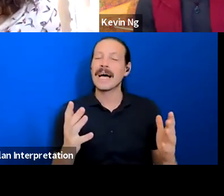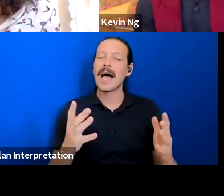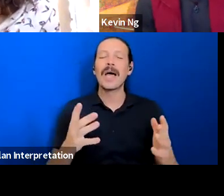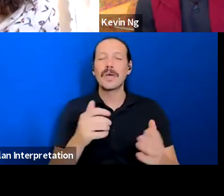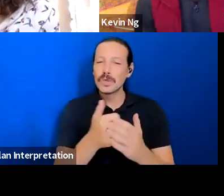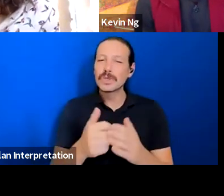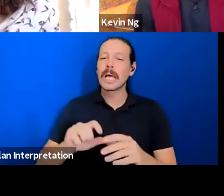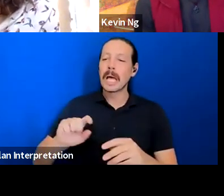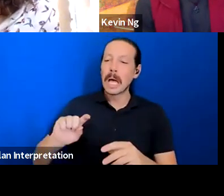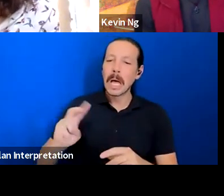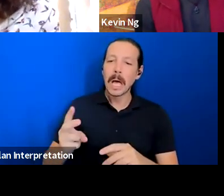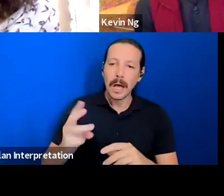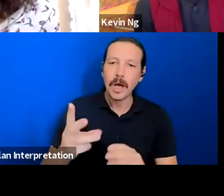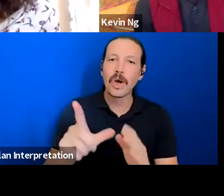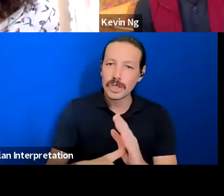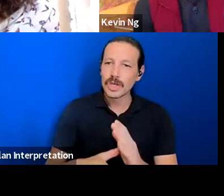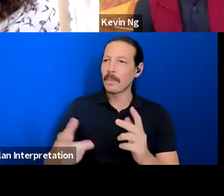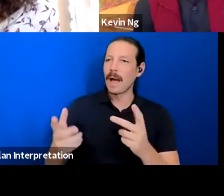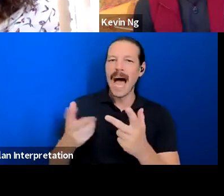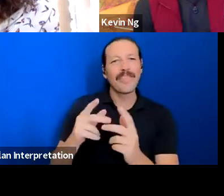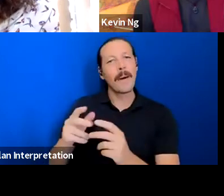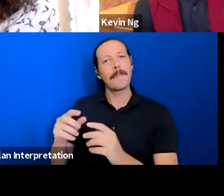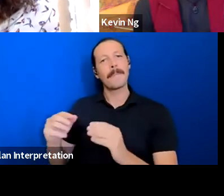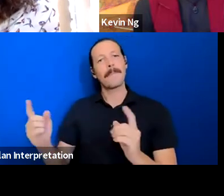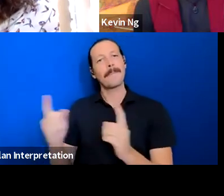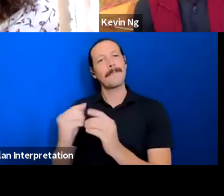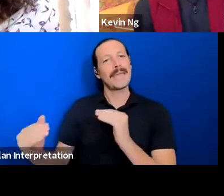We often watch people's grow loud he were the longer they've assessed with